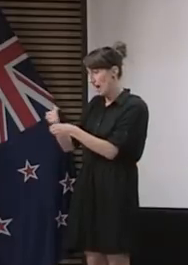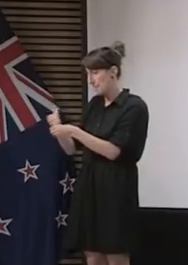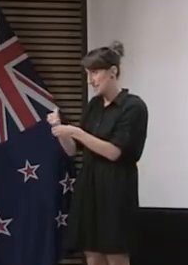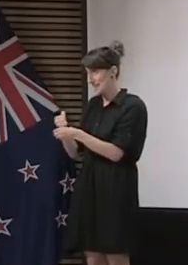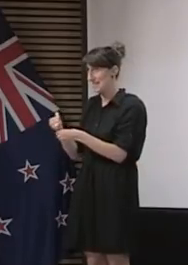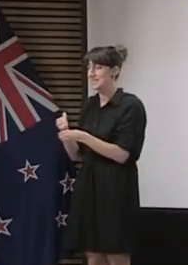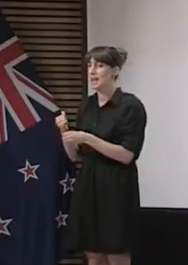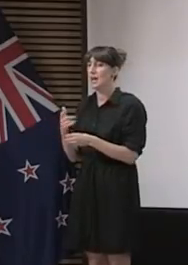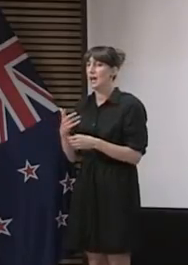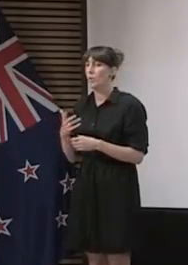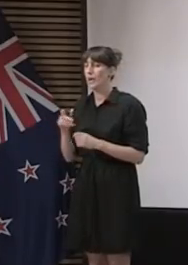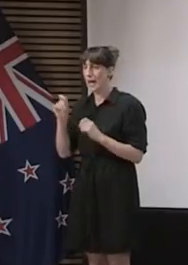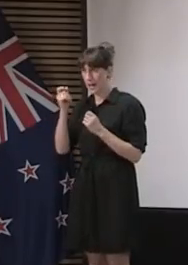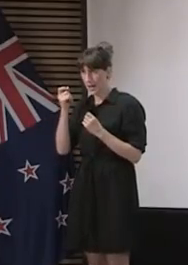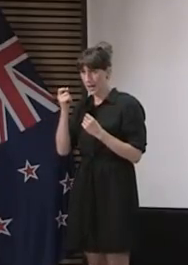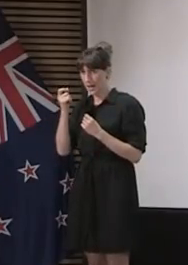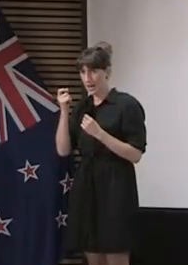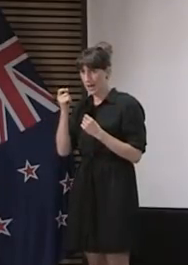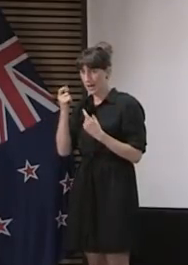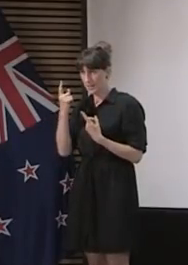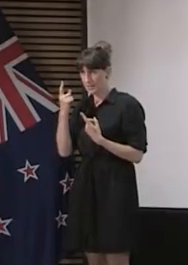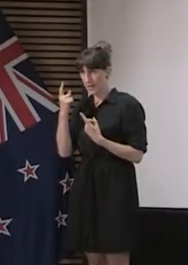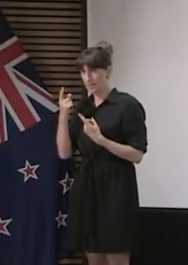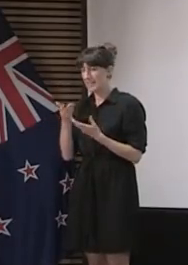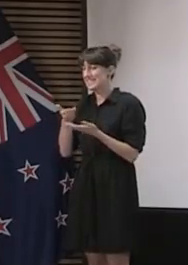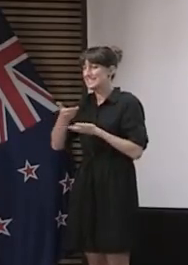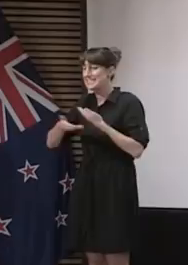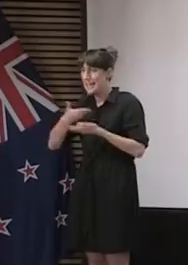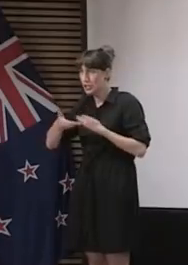We understand there are somediscussions ongoing, what isholding them up? How are thosediscussions going?